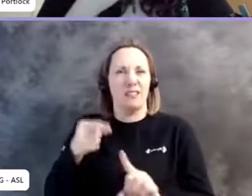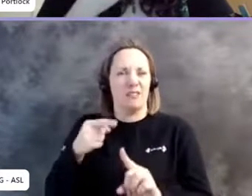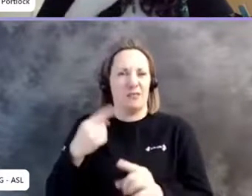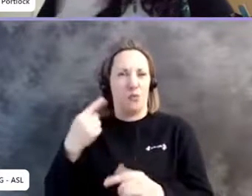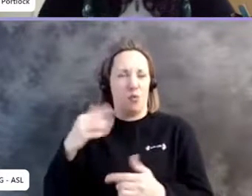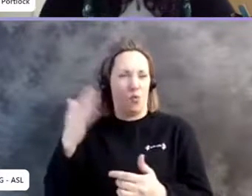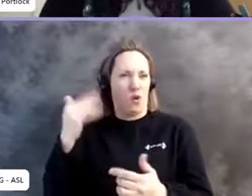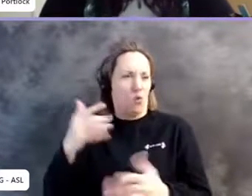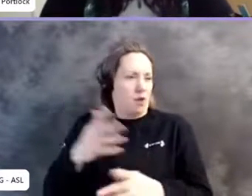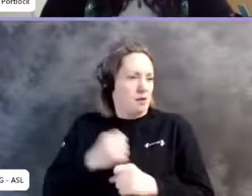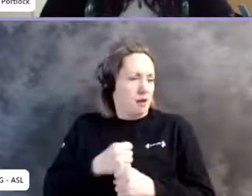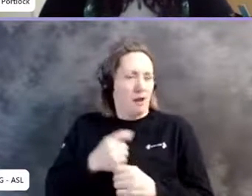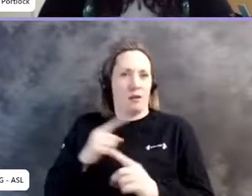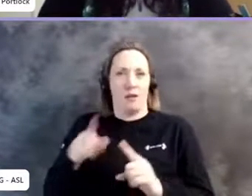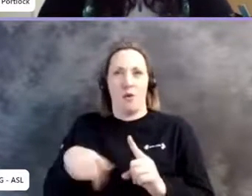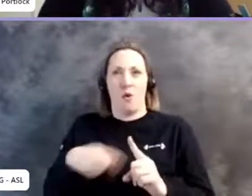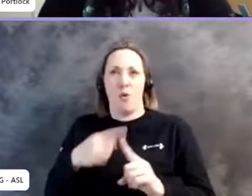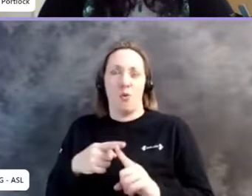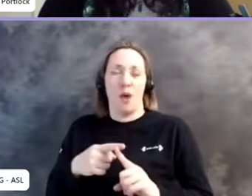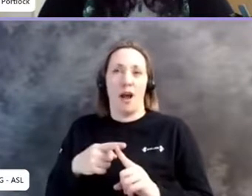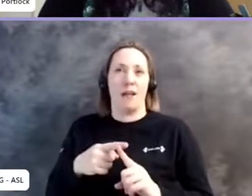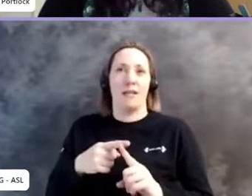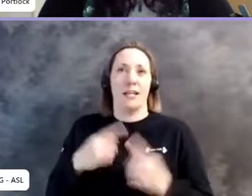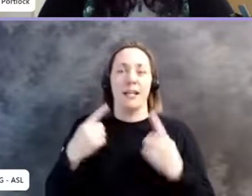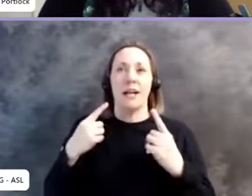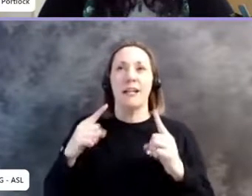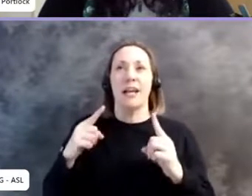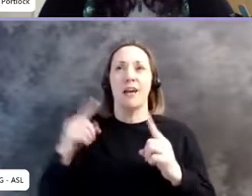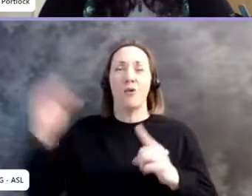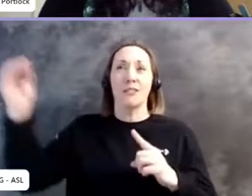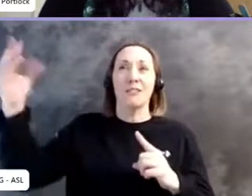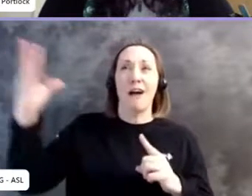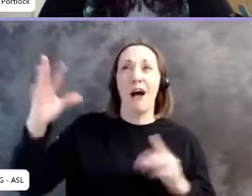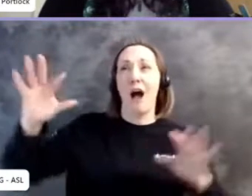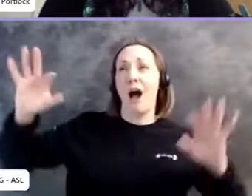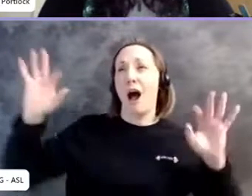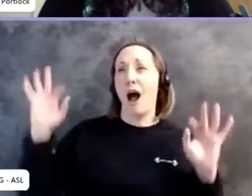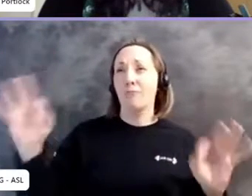the organization -- how much and how long, what do I get as a return?